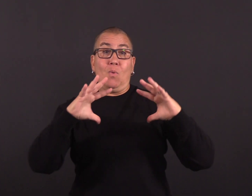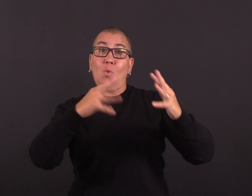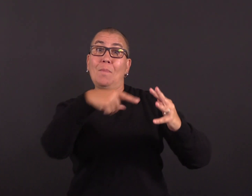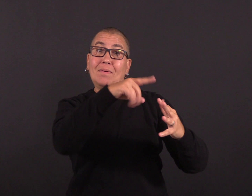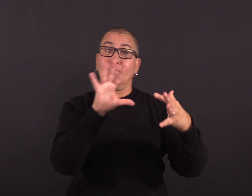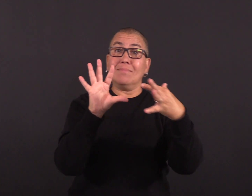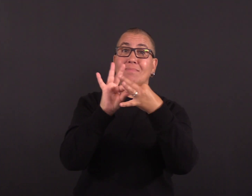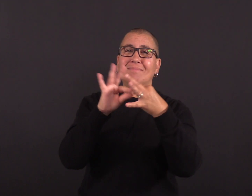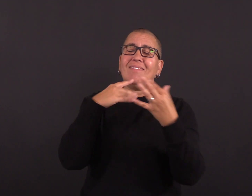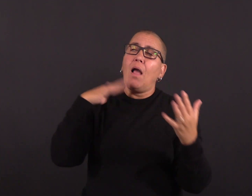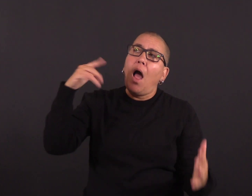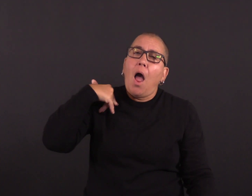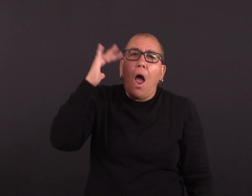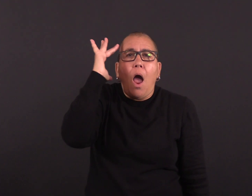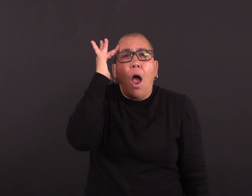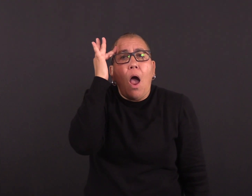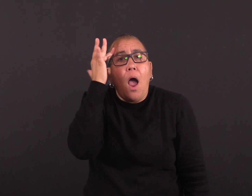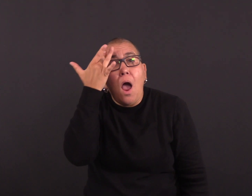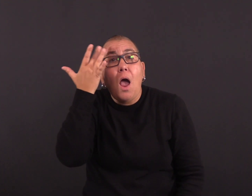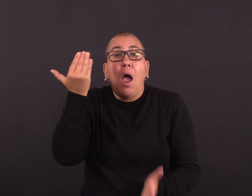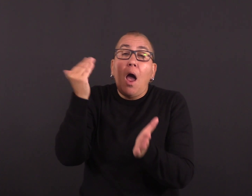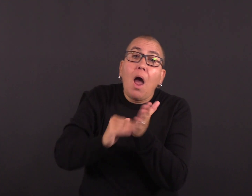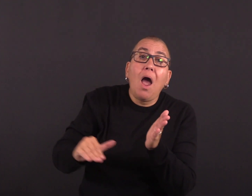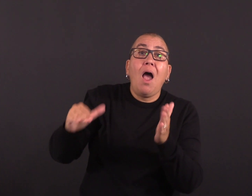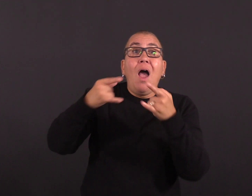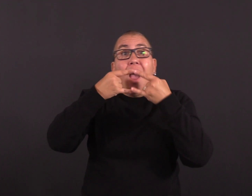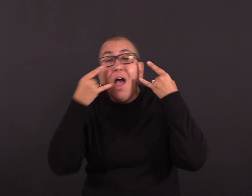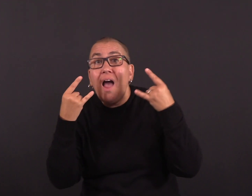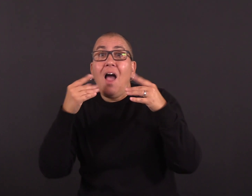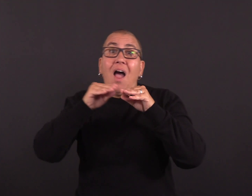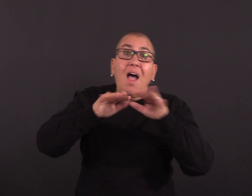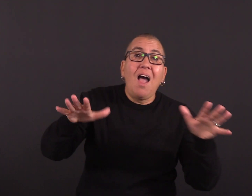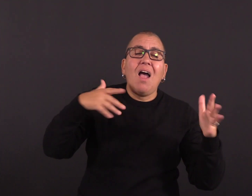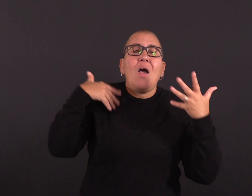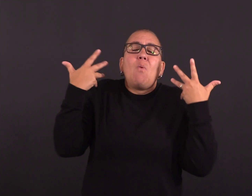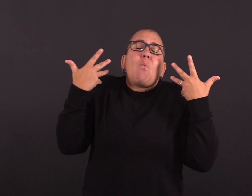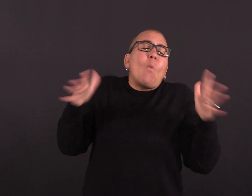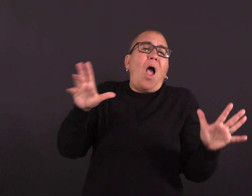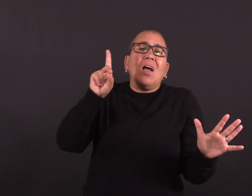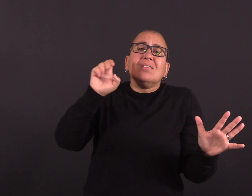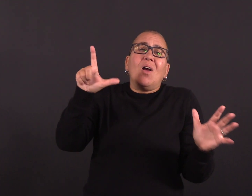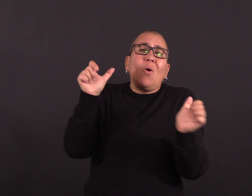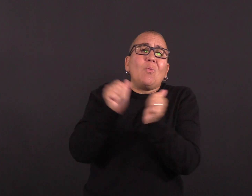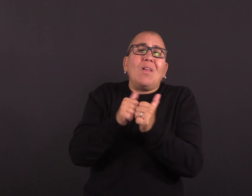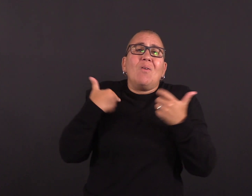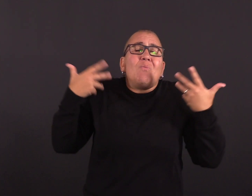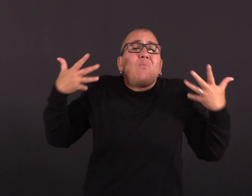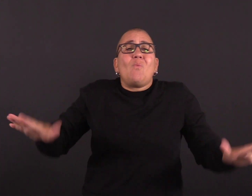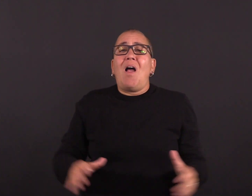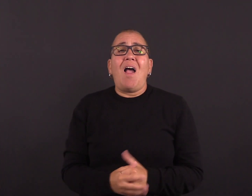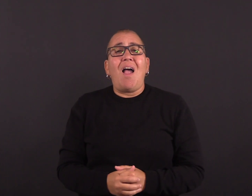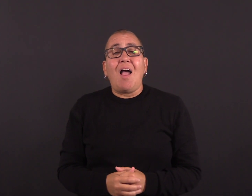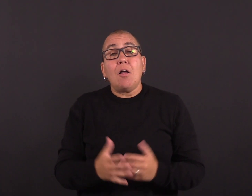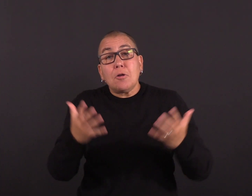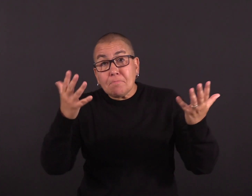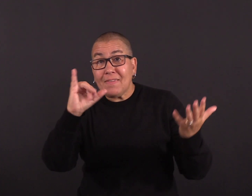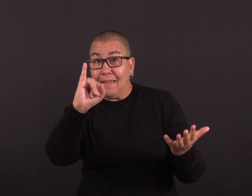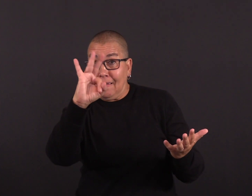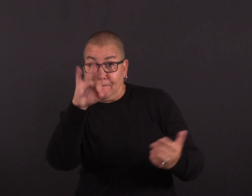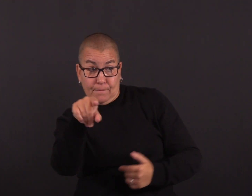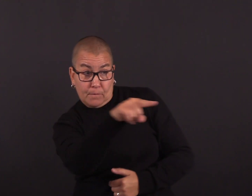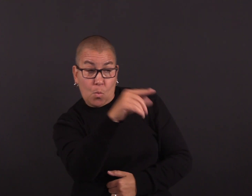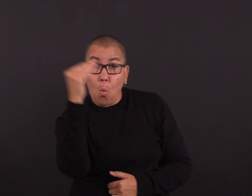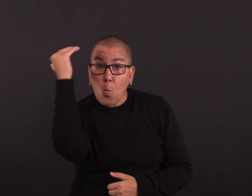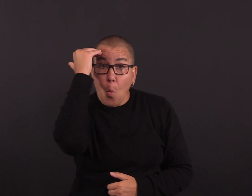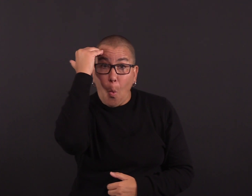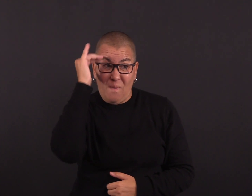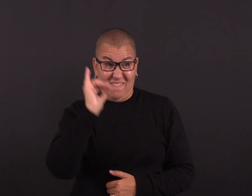infection,” Chin-Hong said, adding that the infection can raise the risk of diabetes,